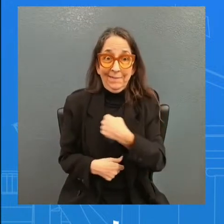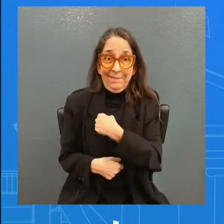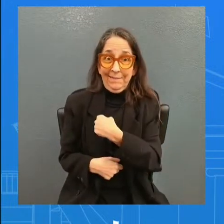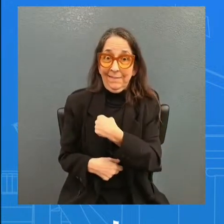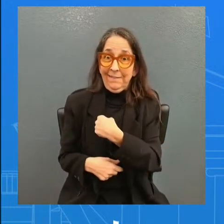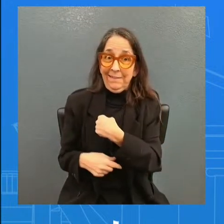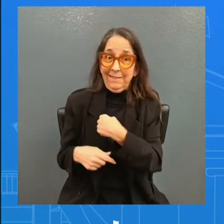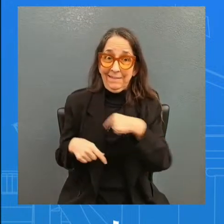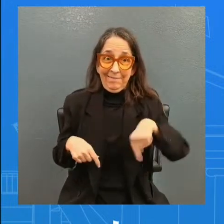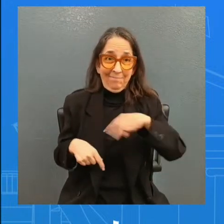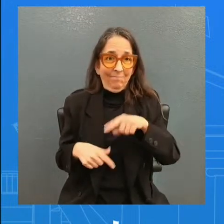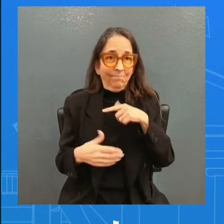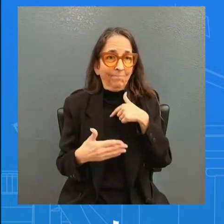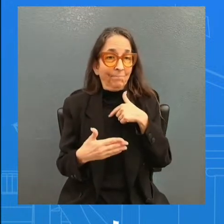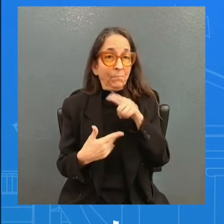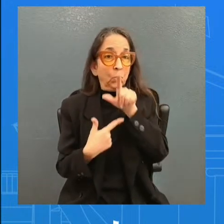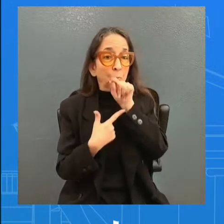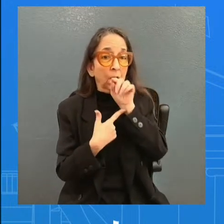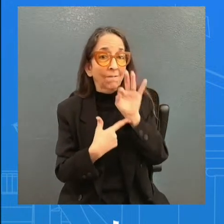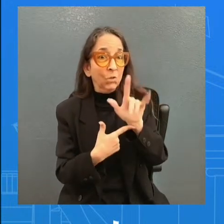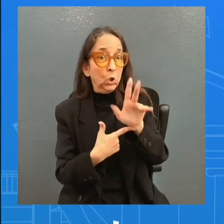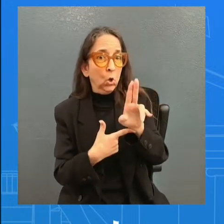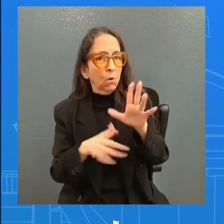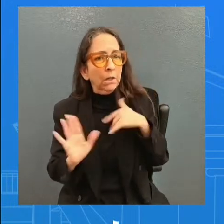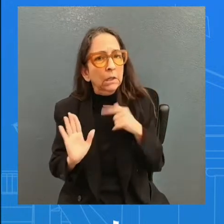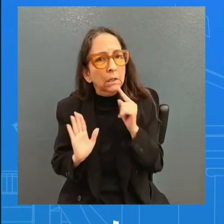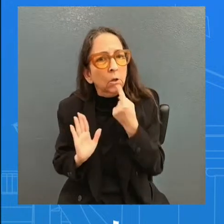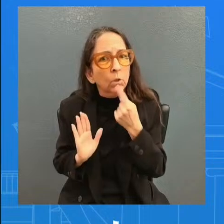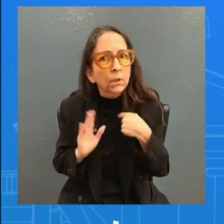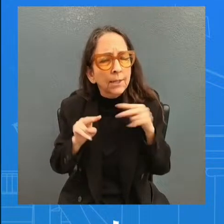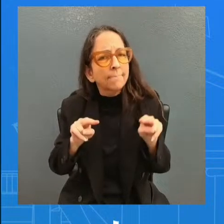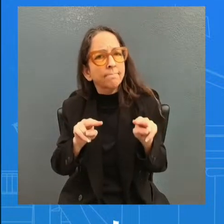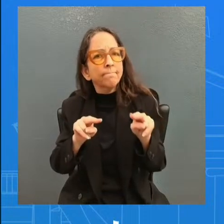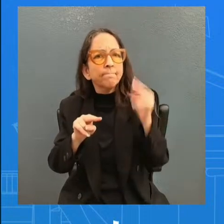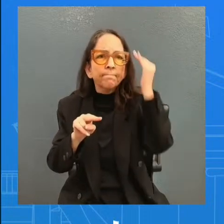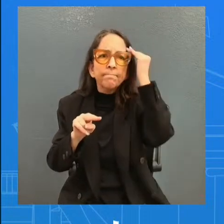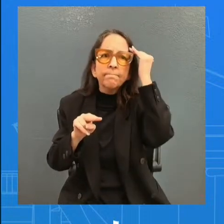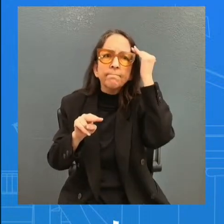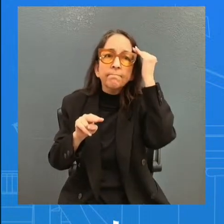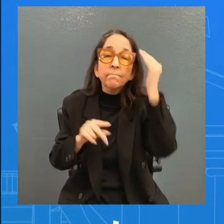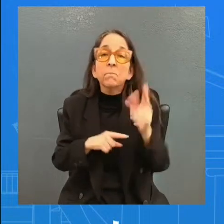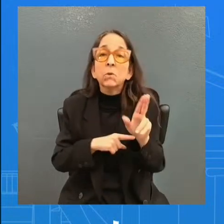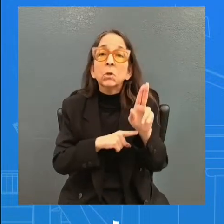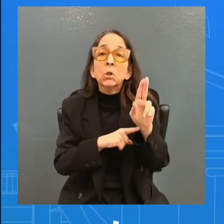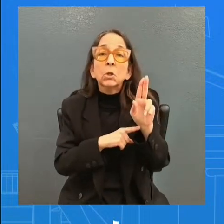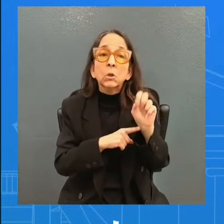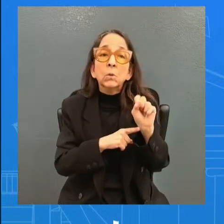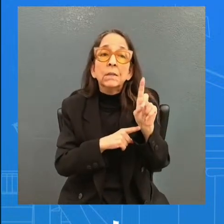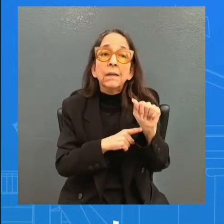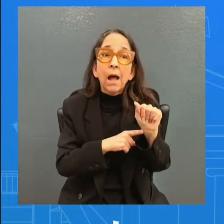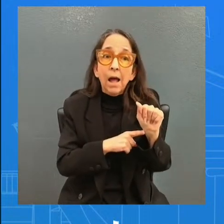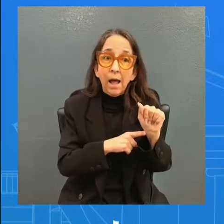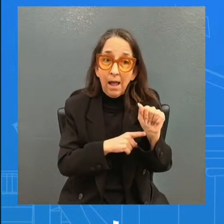And USDA, HHS are -- are on top of this. We are in touch with them.